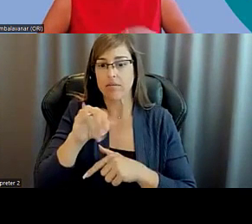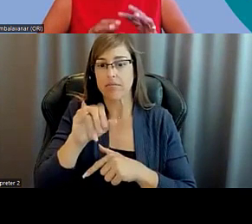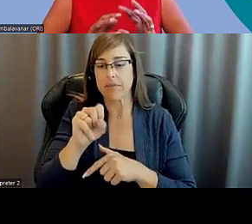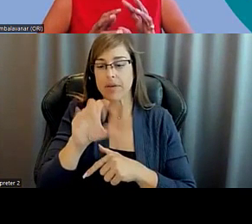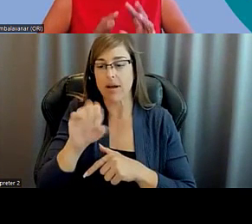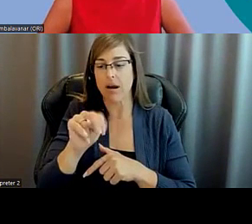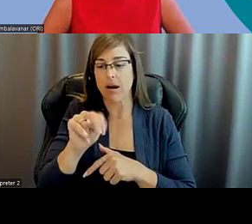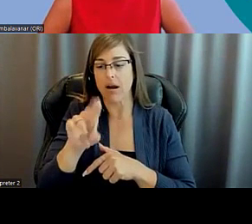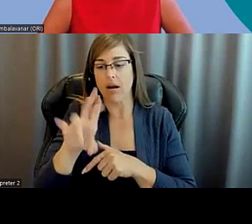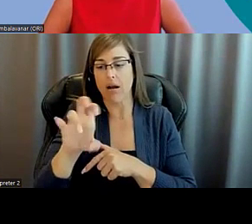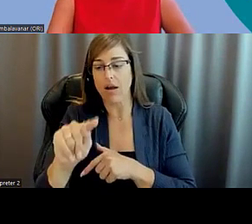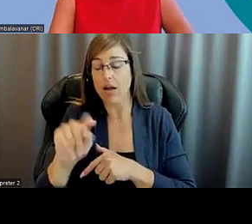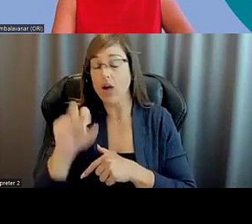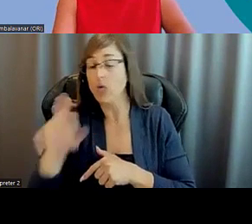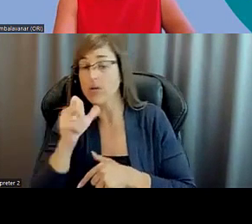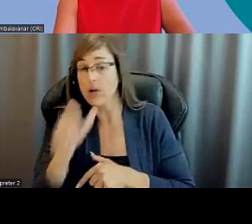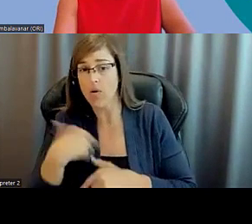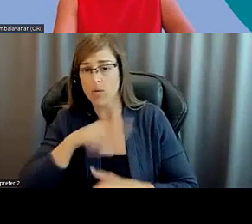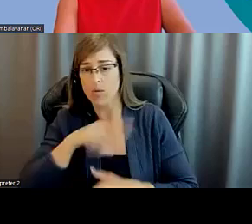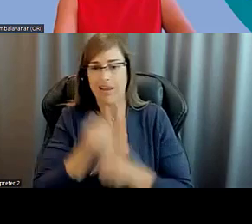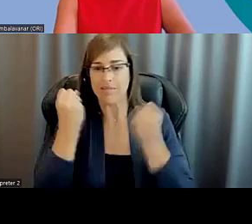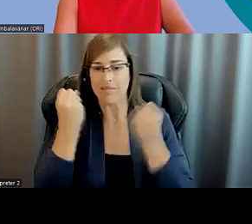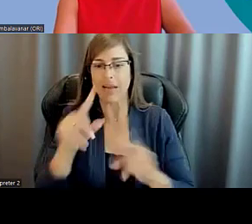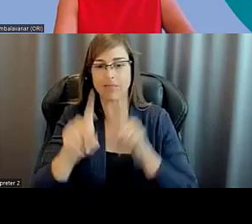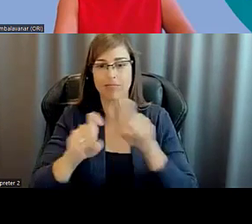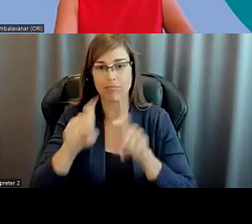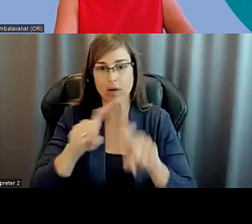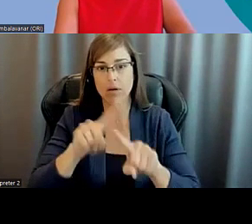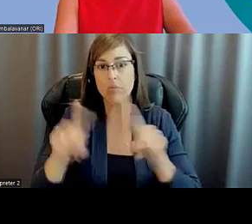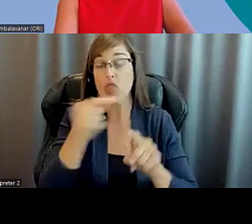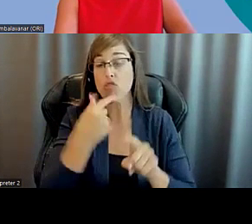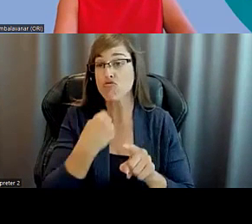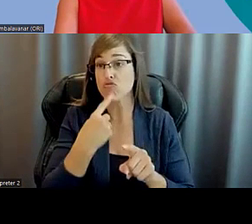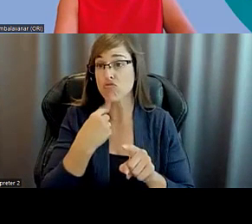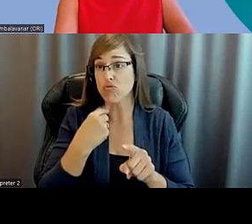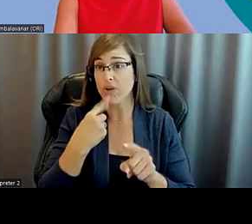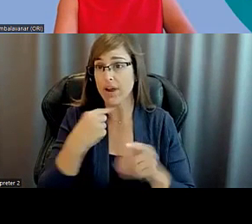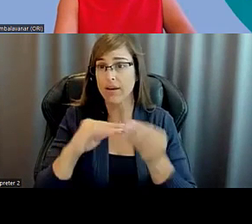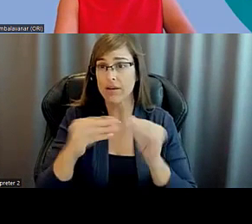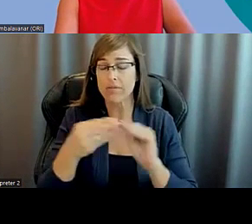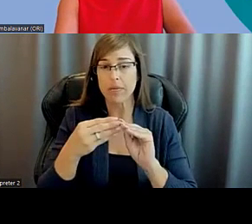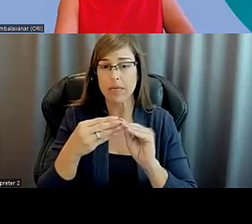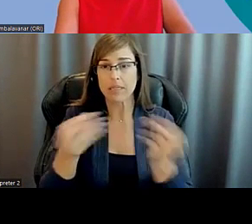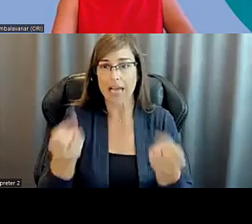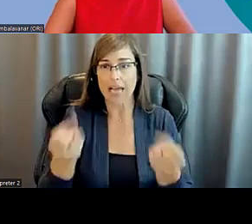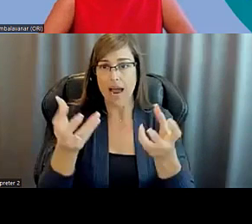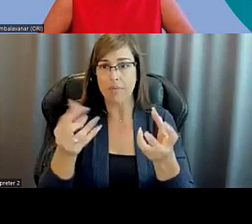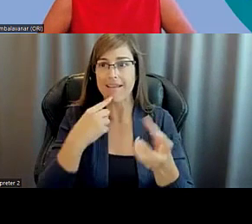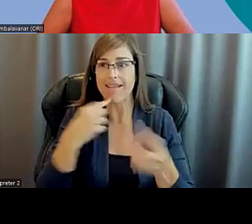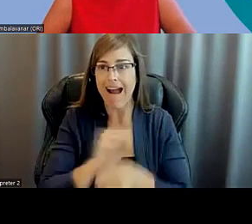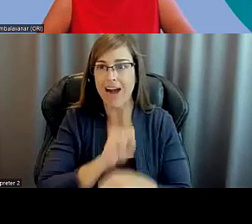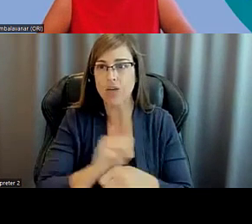we get a lot of queries, but the red bars indicate the number of actual misconduct cases